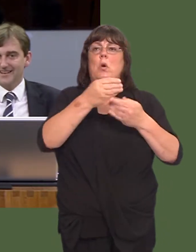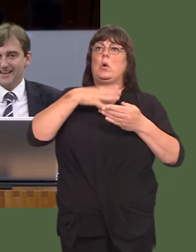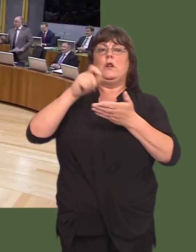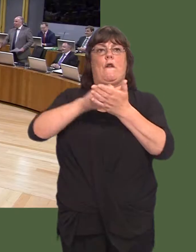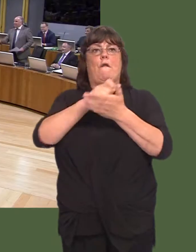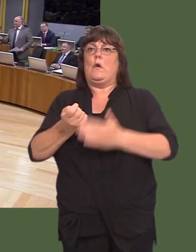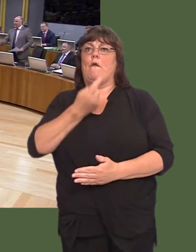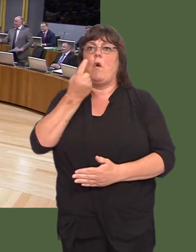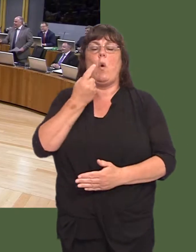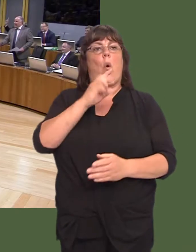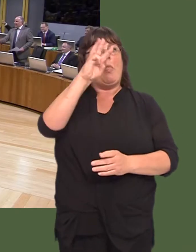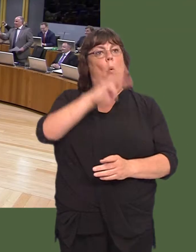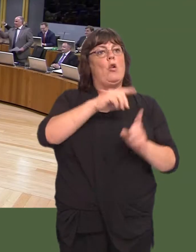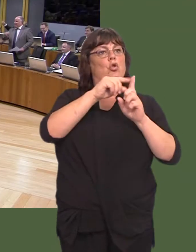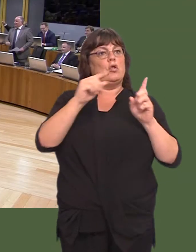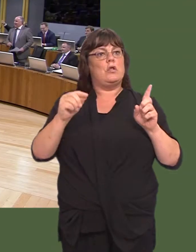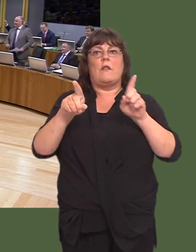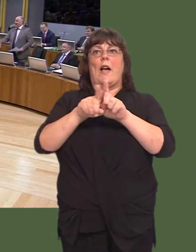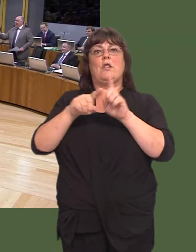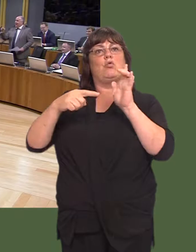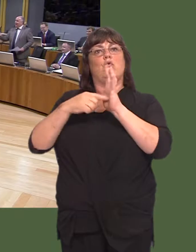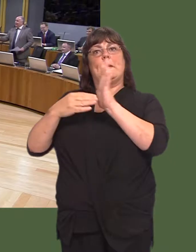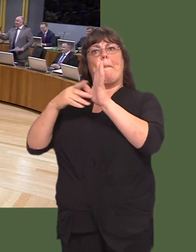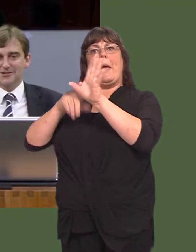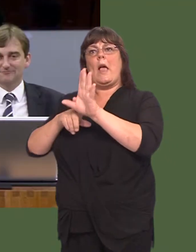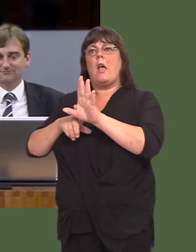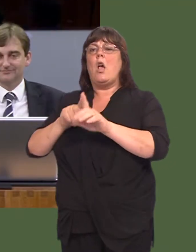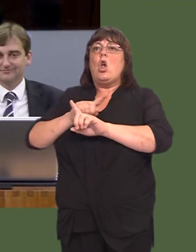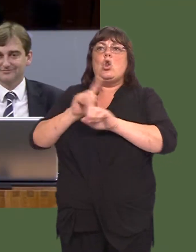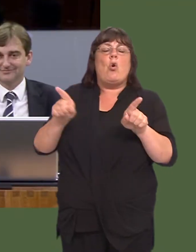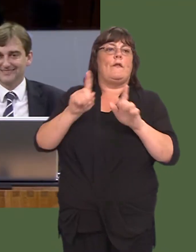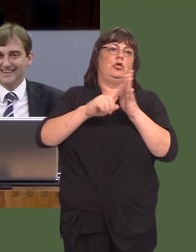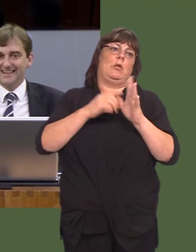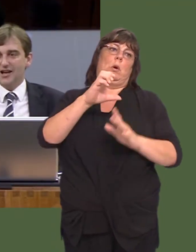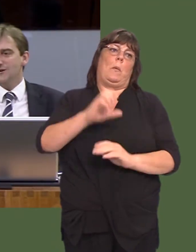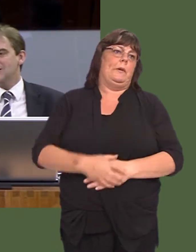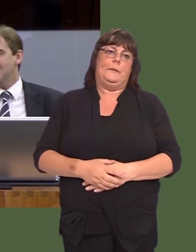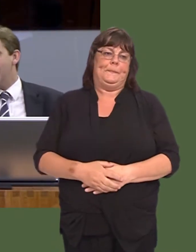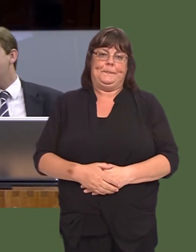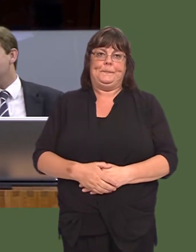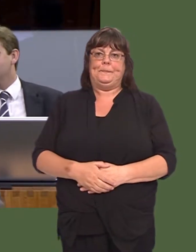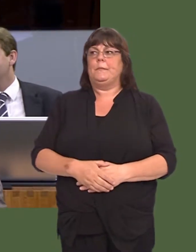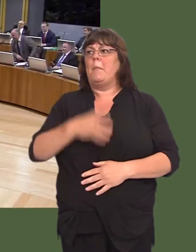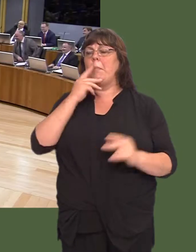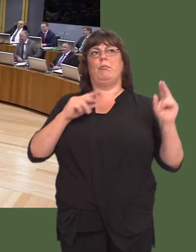and stable leadership of Theresa May, unlike the coalition of chaos that Jeremy Corbyn